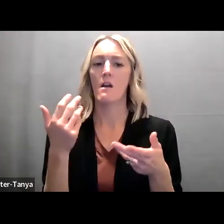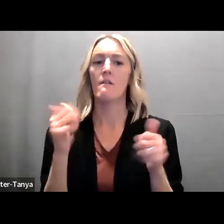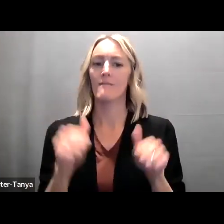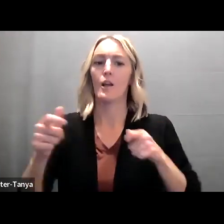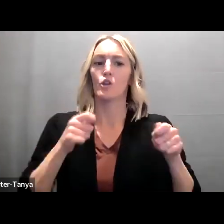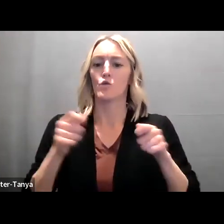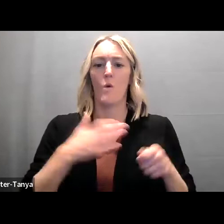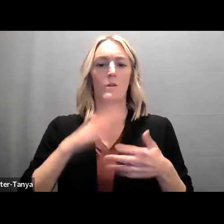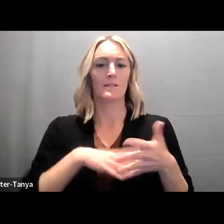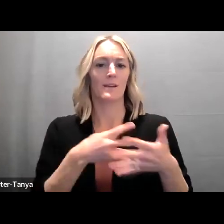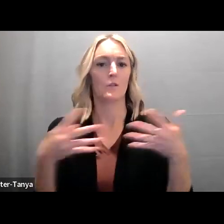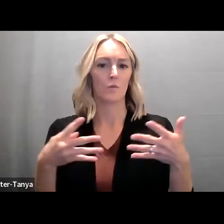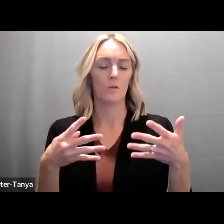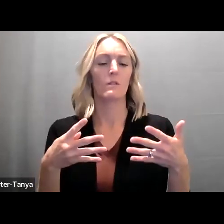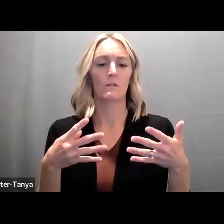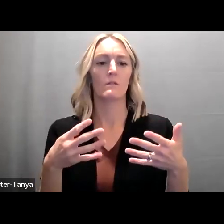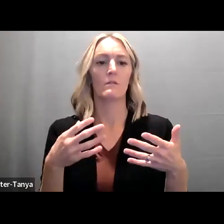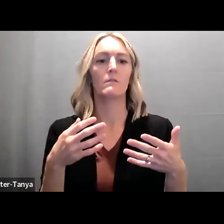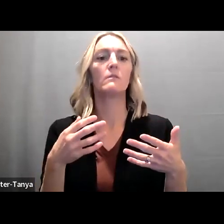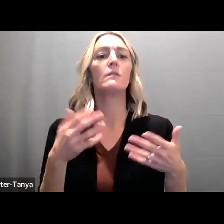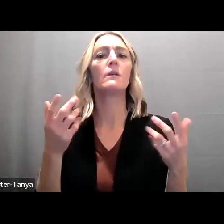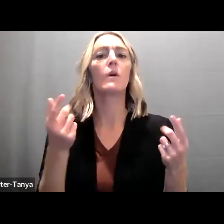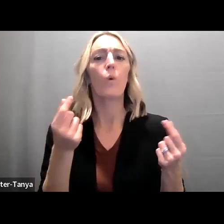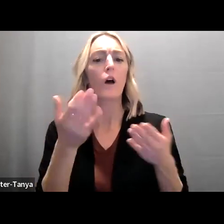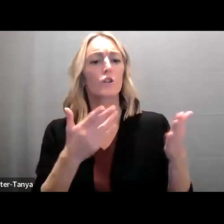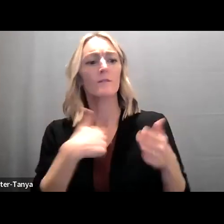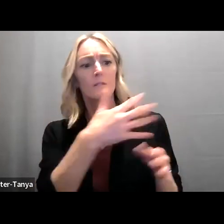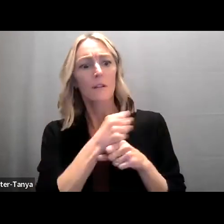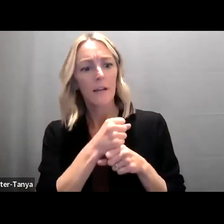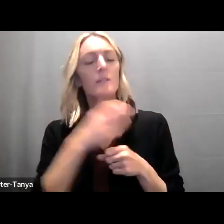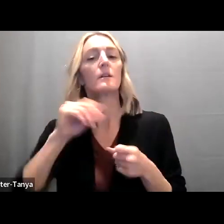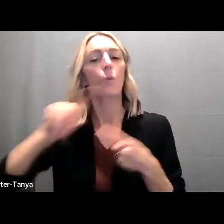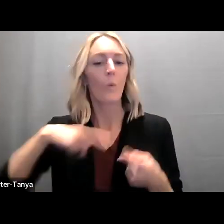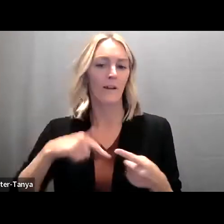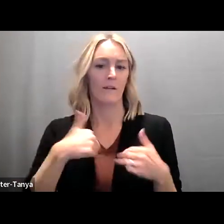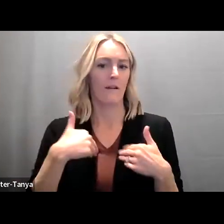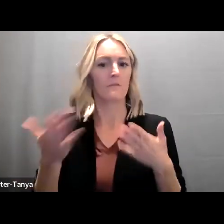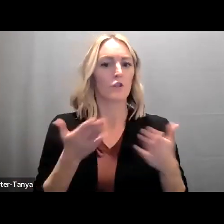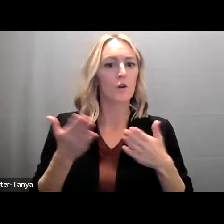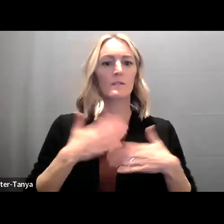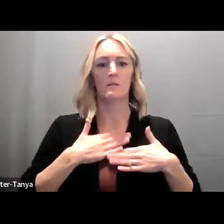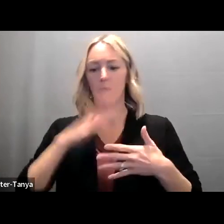So that means not only what services one gets, but when they have them. Right?